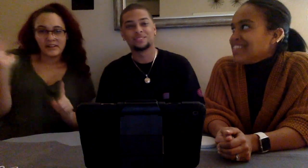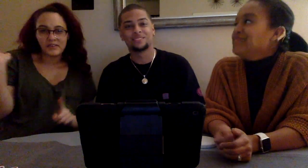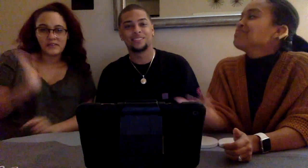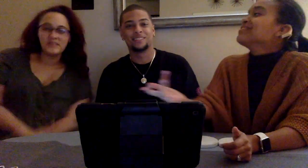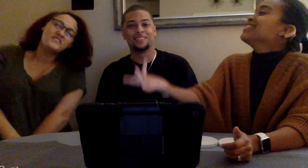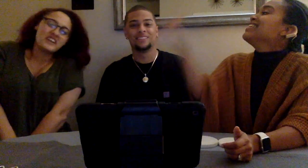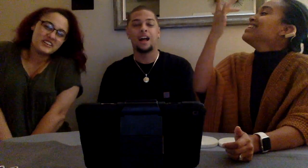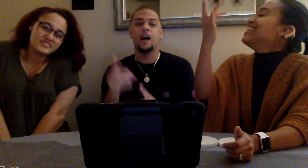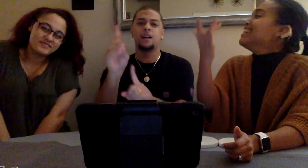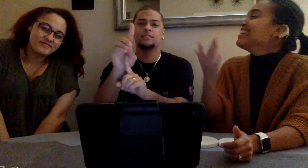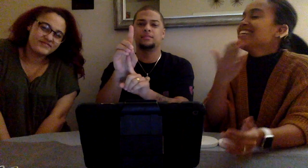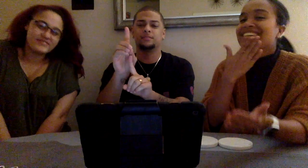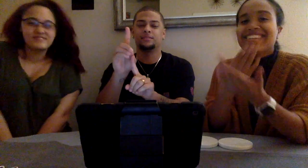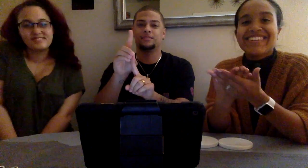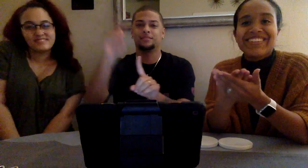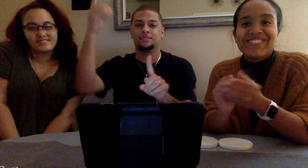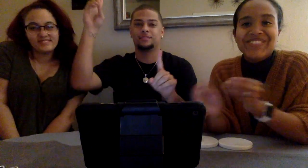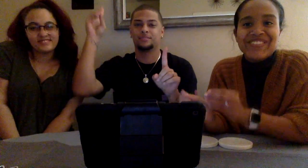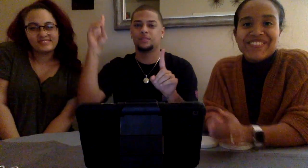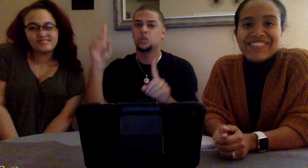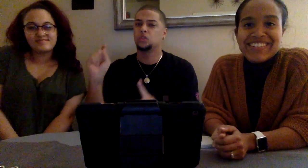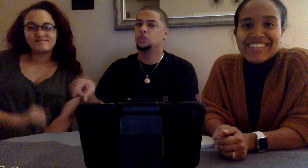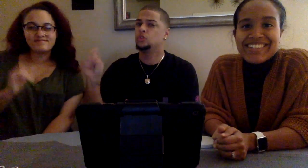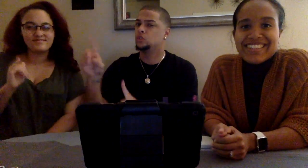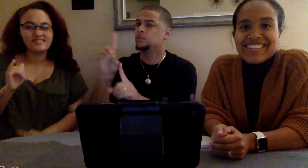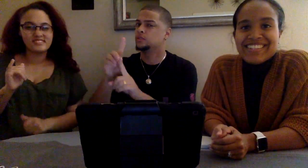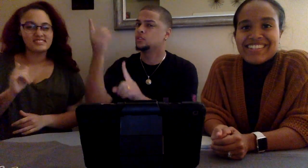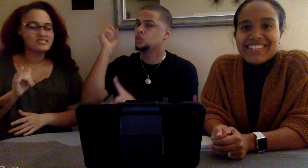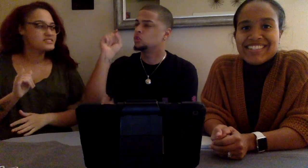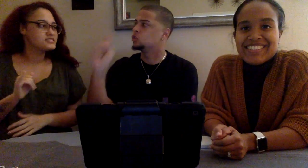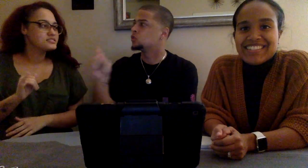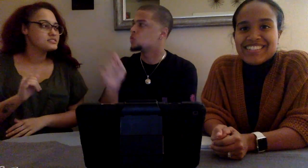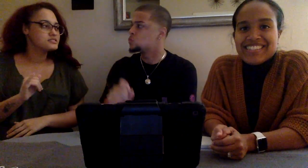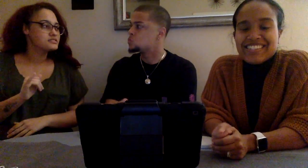Vicky: Hahaha, good one! Dante: *signing a new name for Daisy* Ooooh, you should have this sign name!